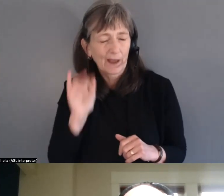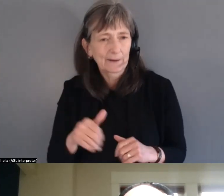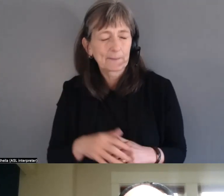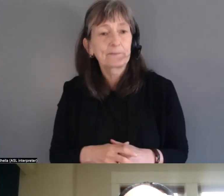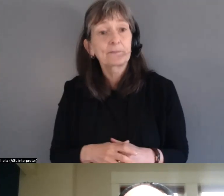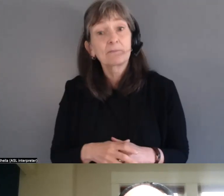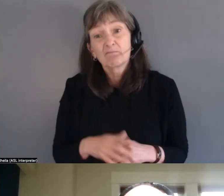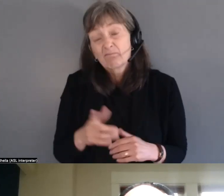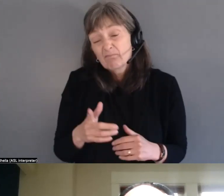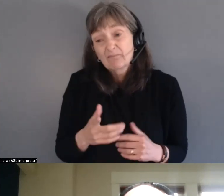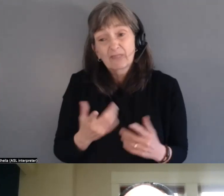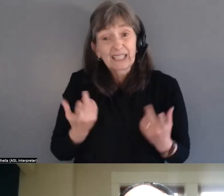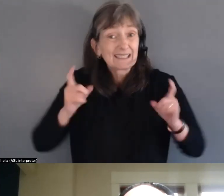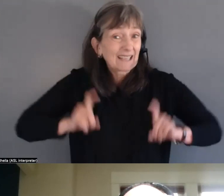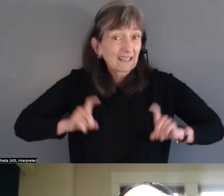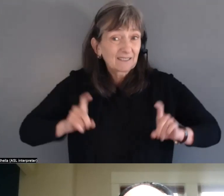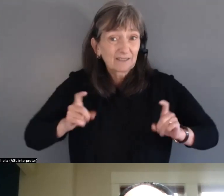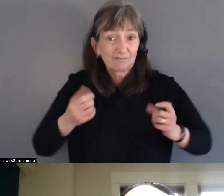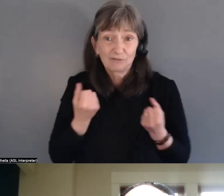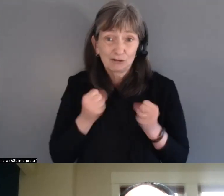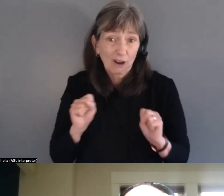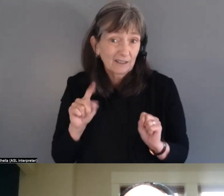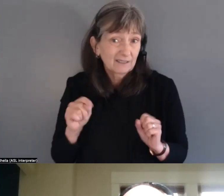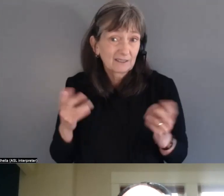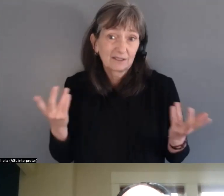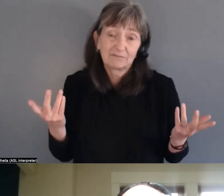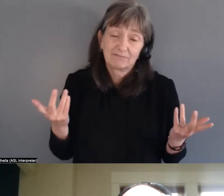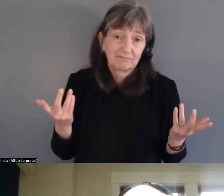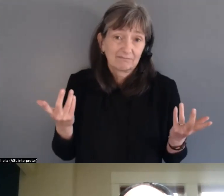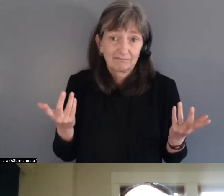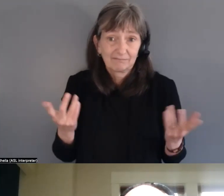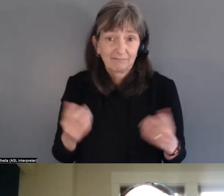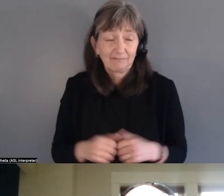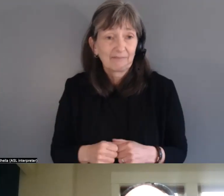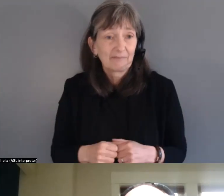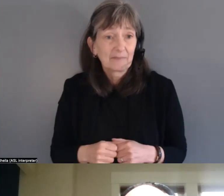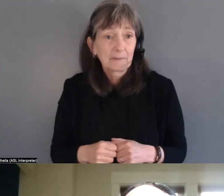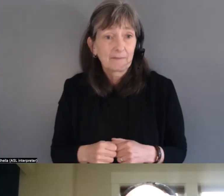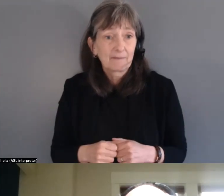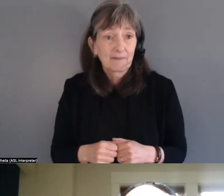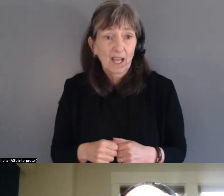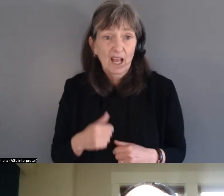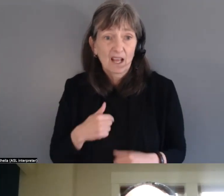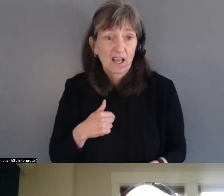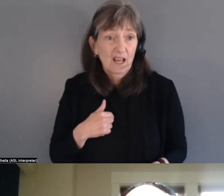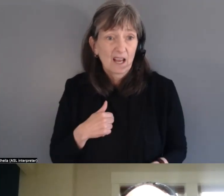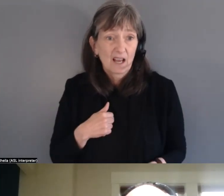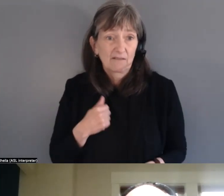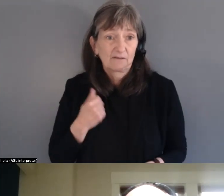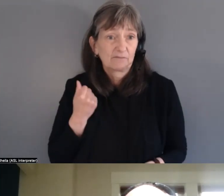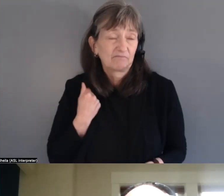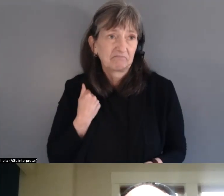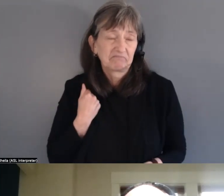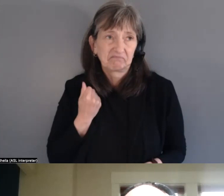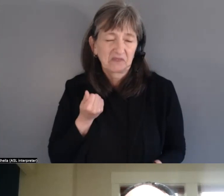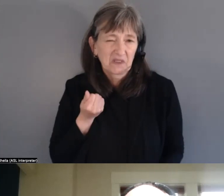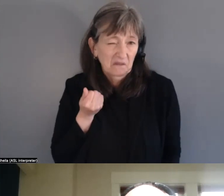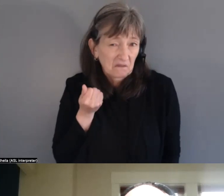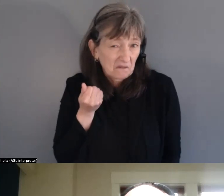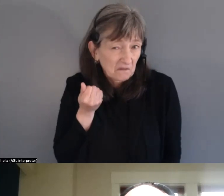experiment would be good. I have very, very few, I could count on two or three fingers,